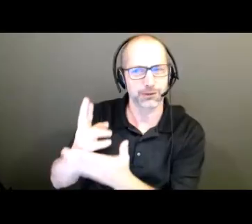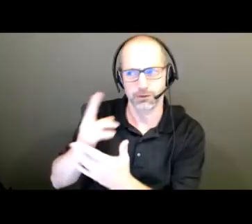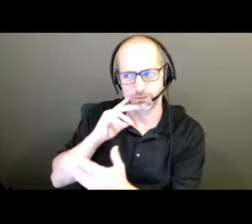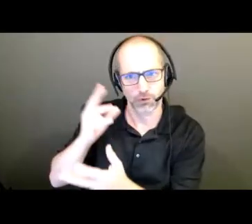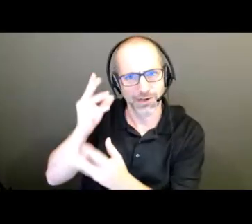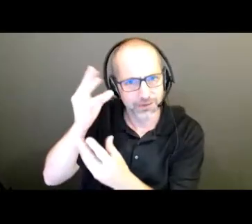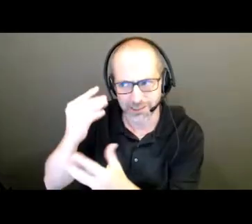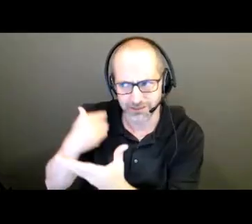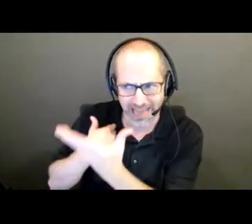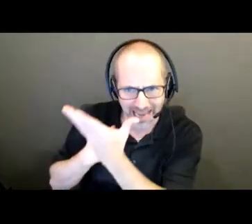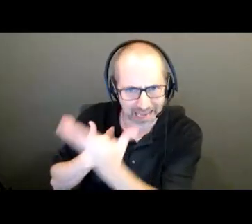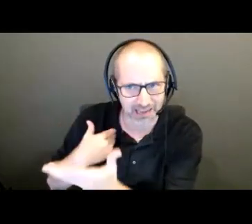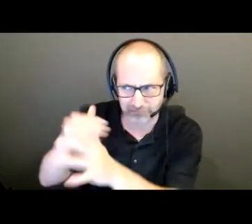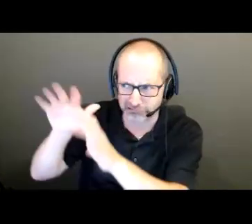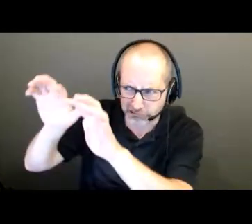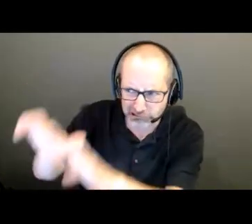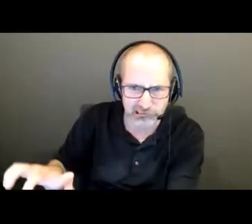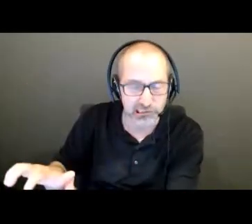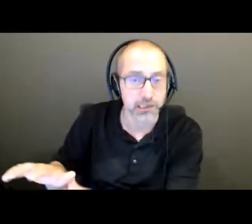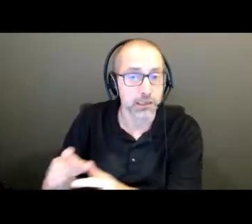encourage you to consult the following links.